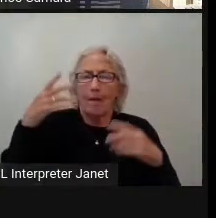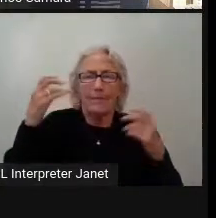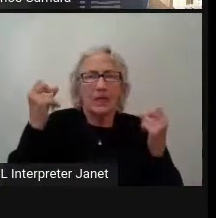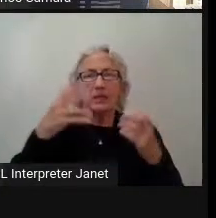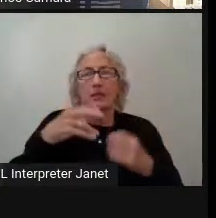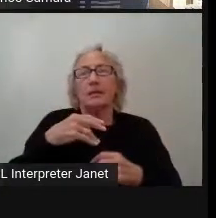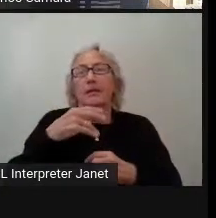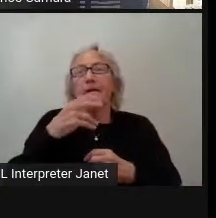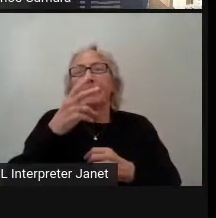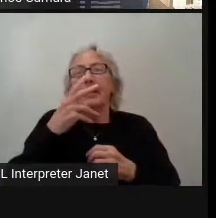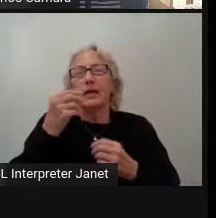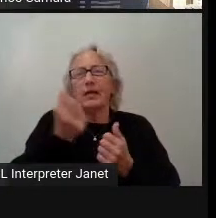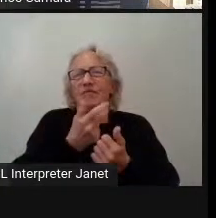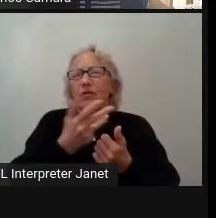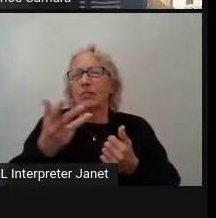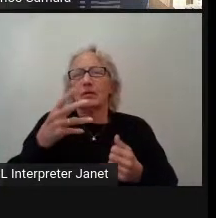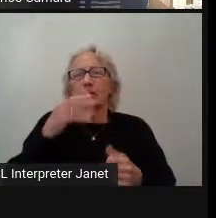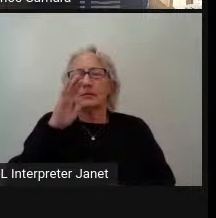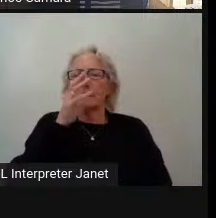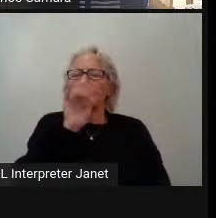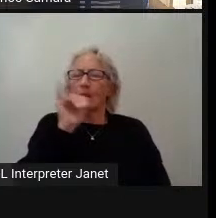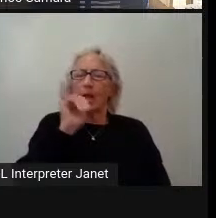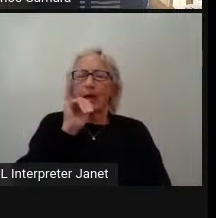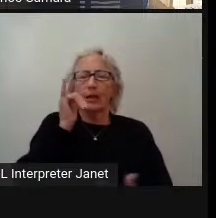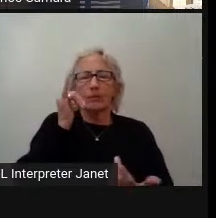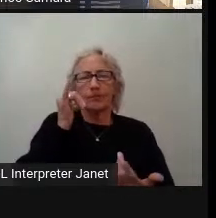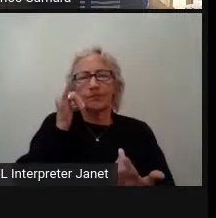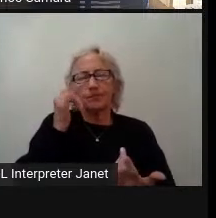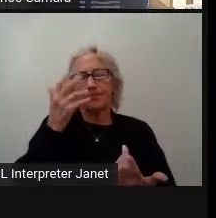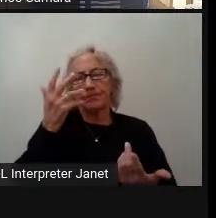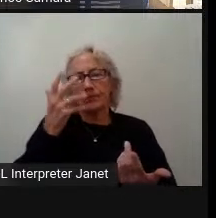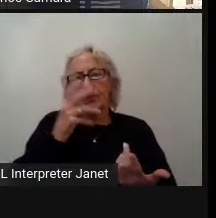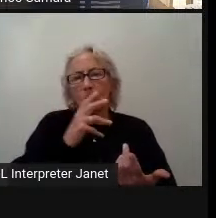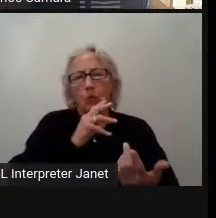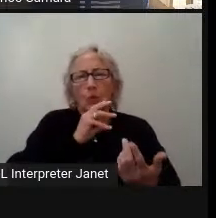You know how that is. So it's like